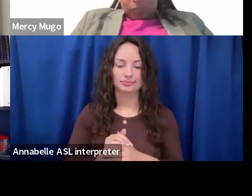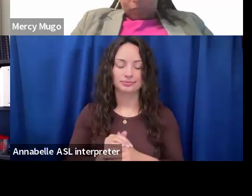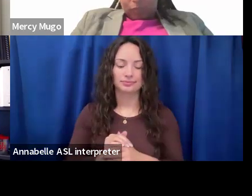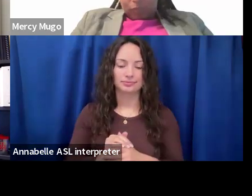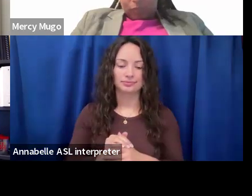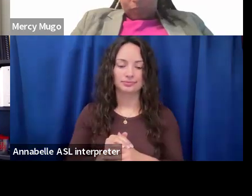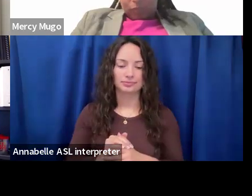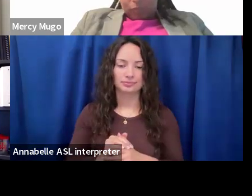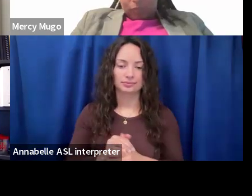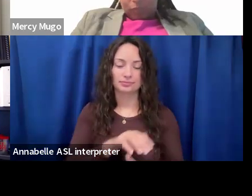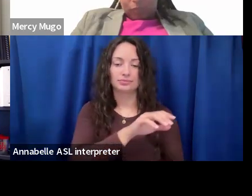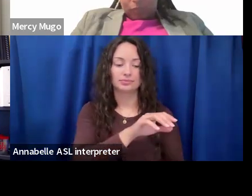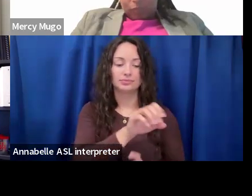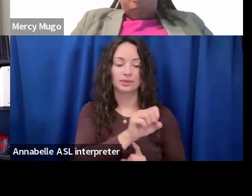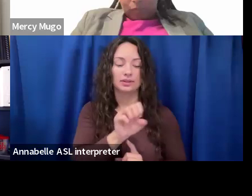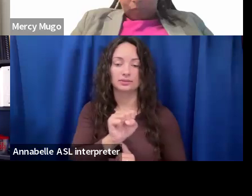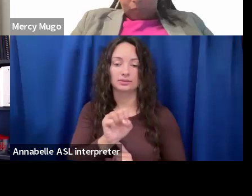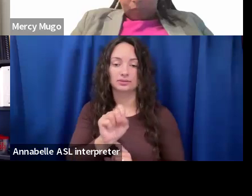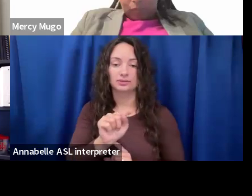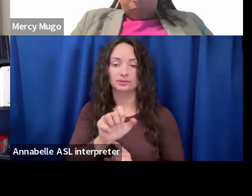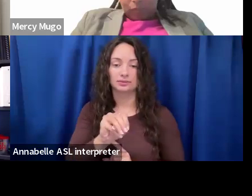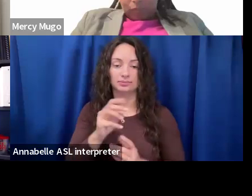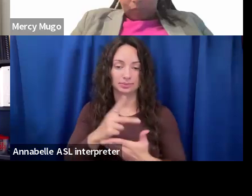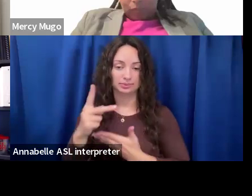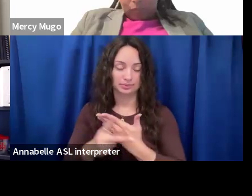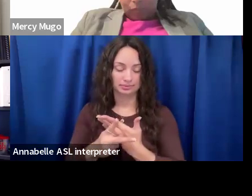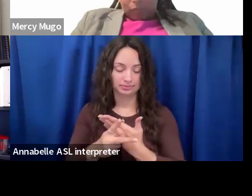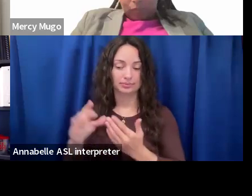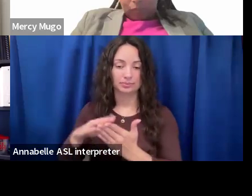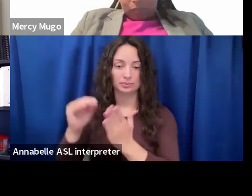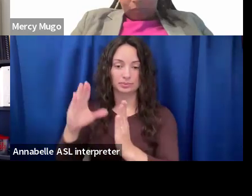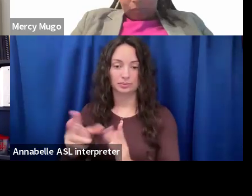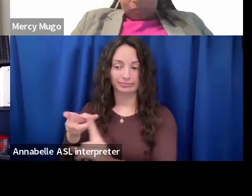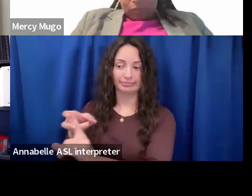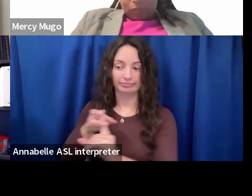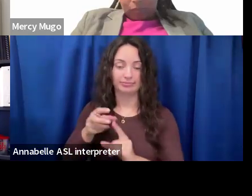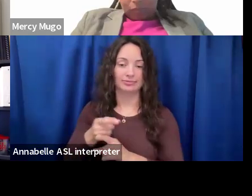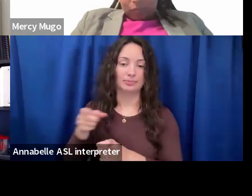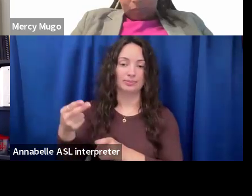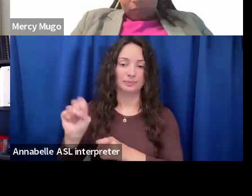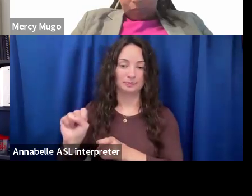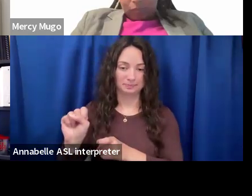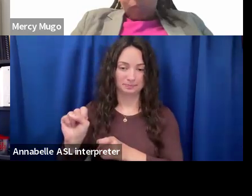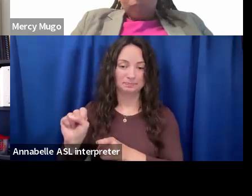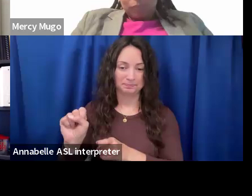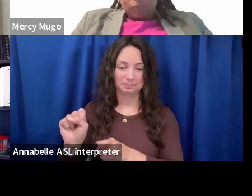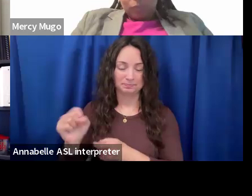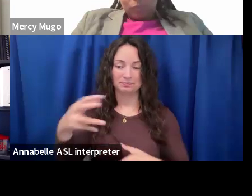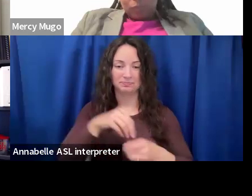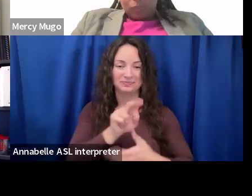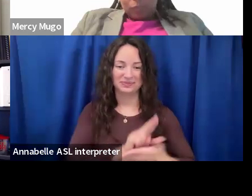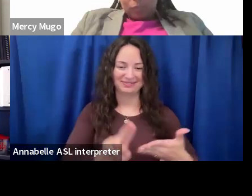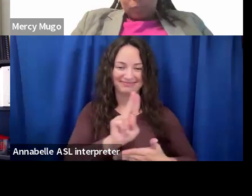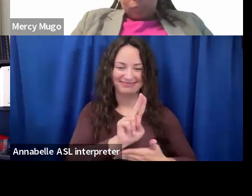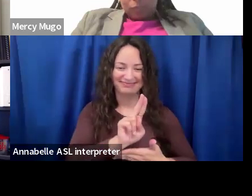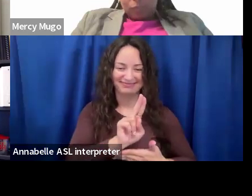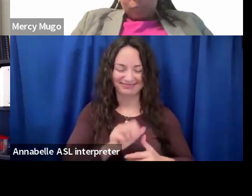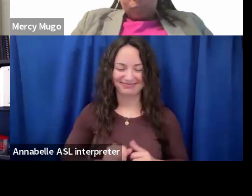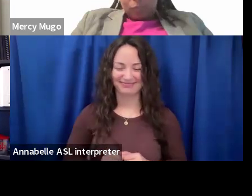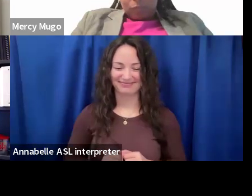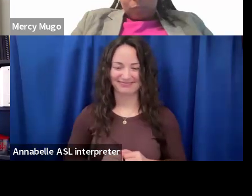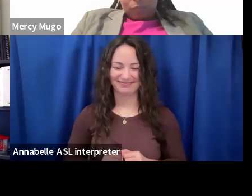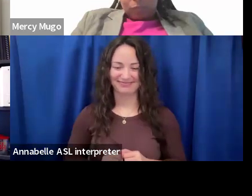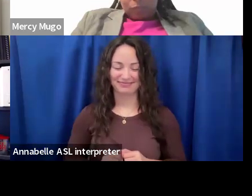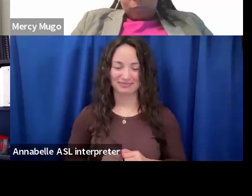STEM program recruited students directly from high school to our university and we